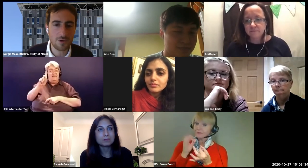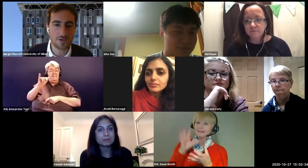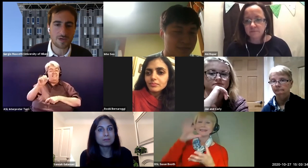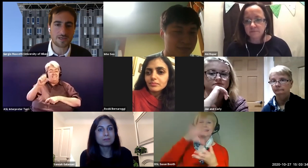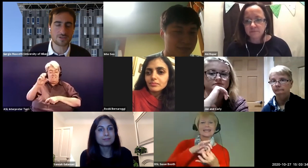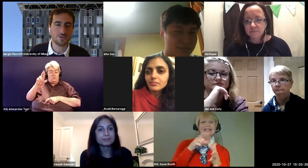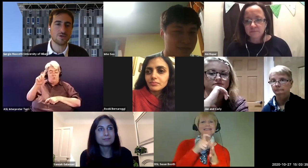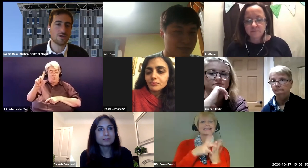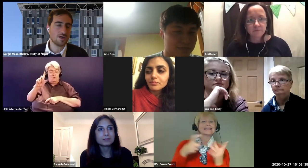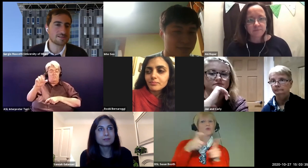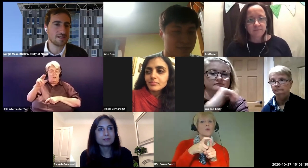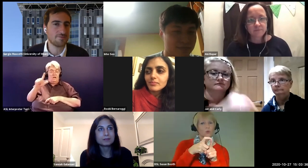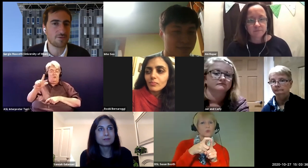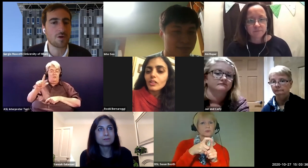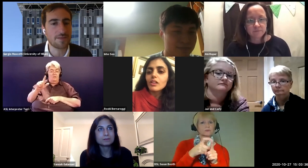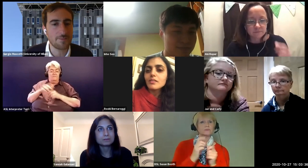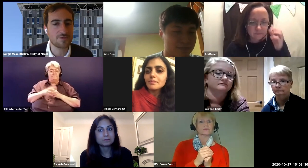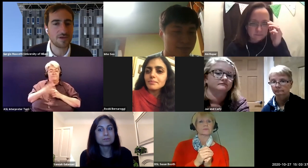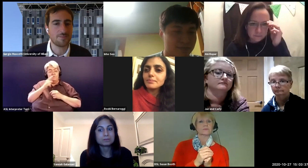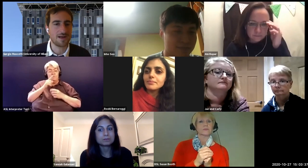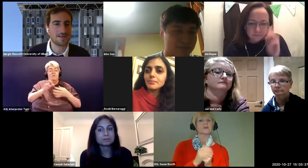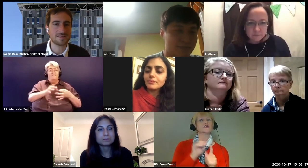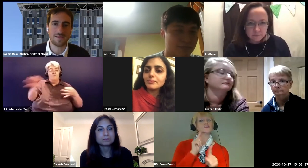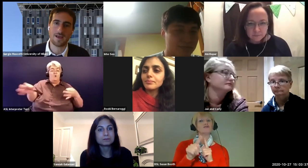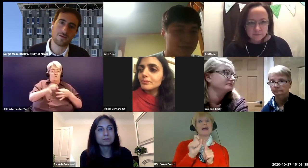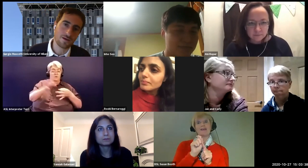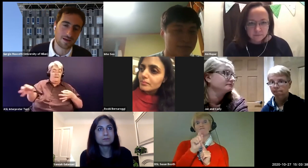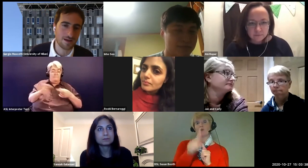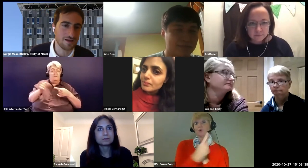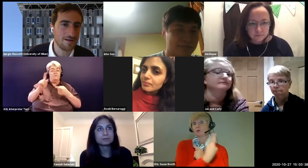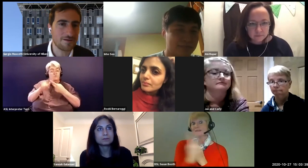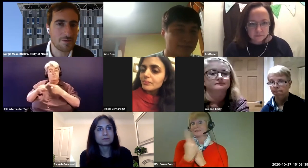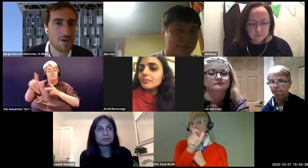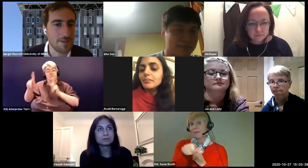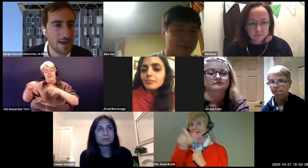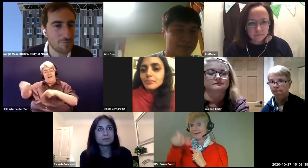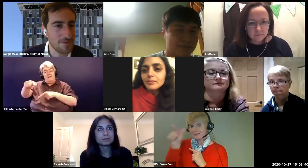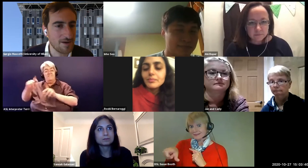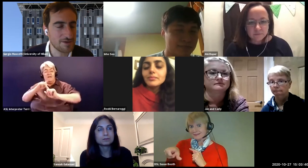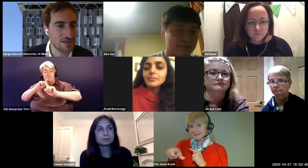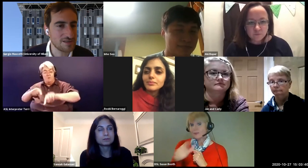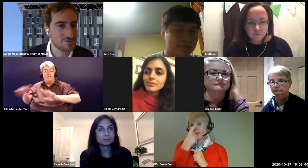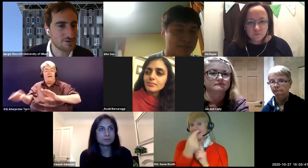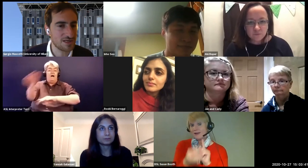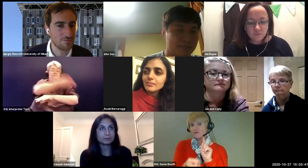will try to uh forward them to the panelists and then reply back with on the discord channel with